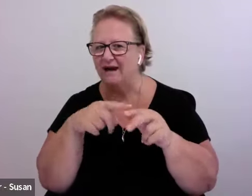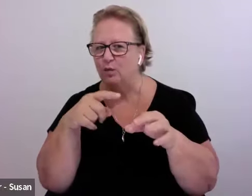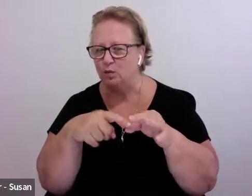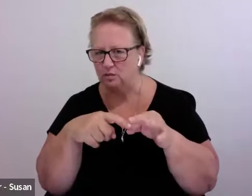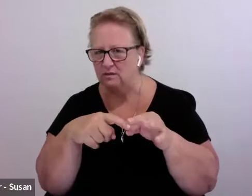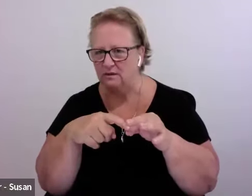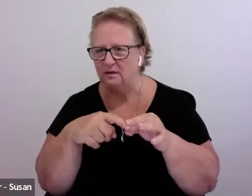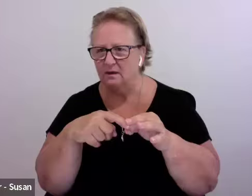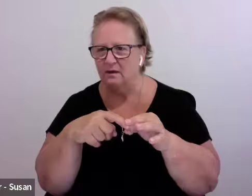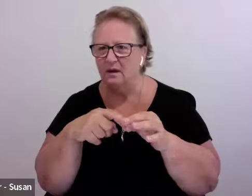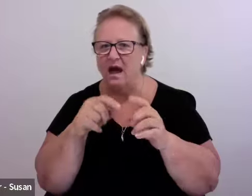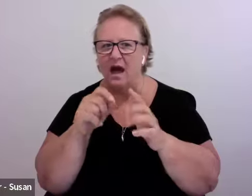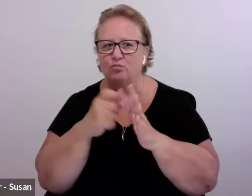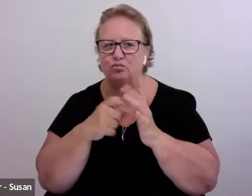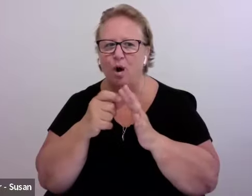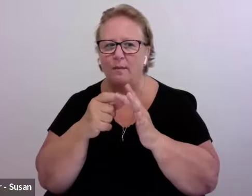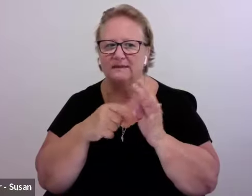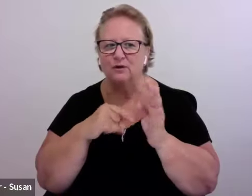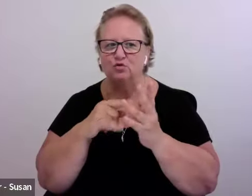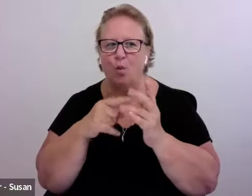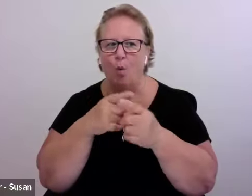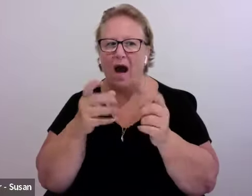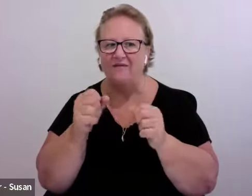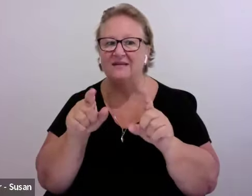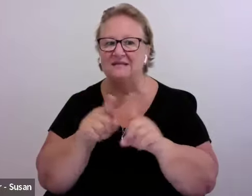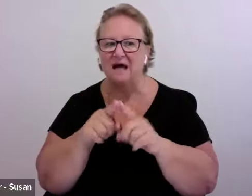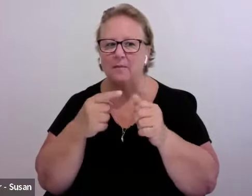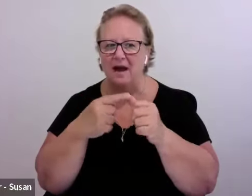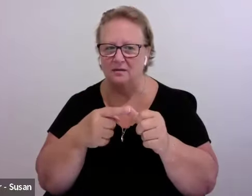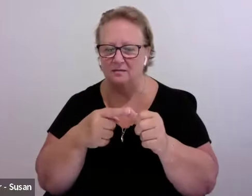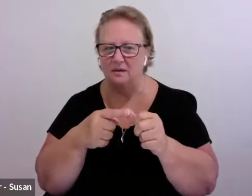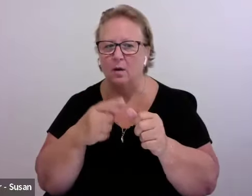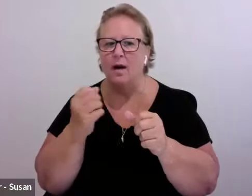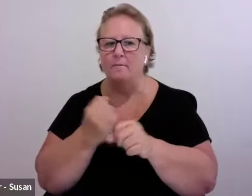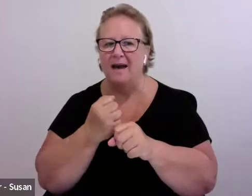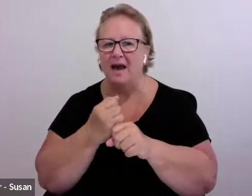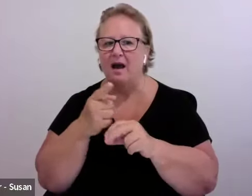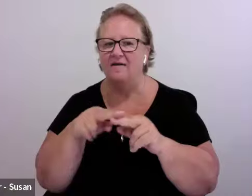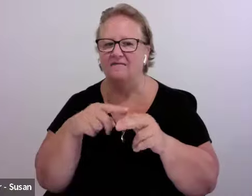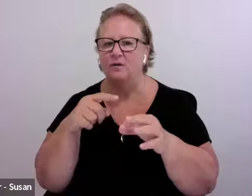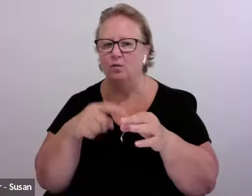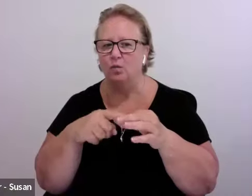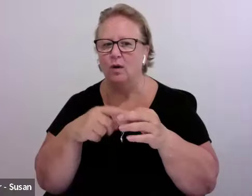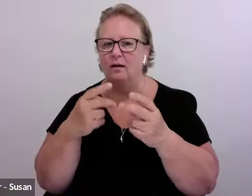policy, the funding guidelines , the frequently asked questions. Please keep an eye on those frequently asked